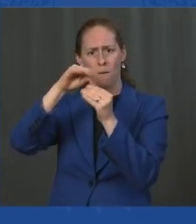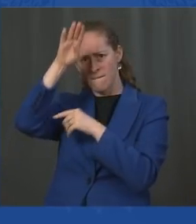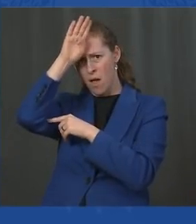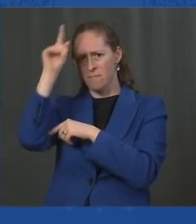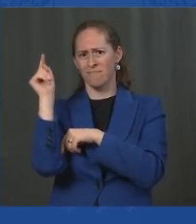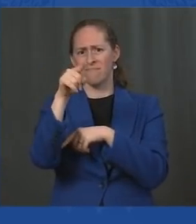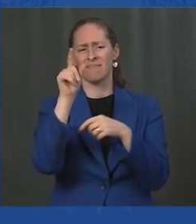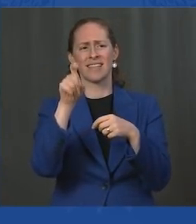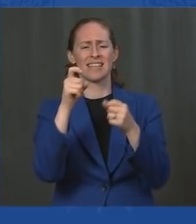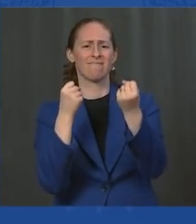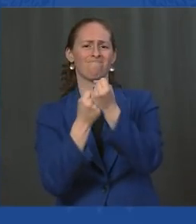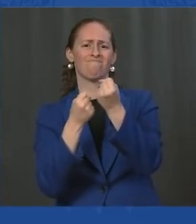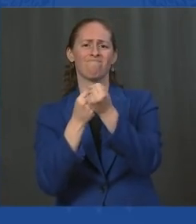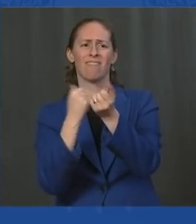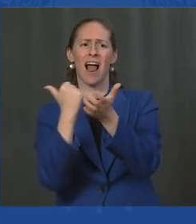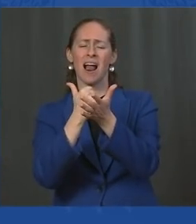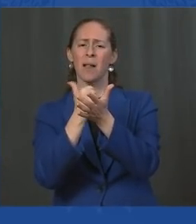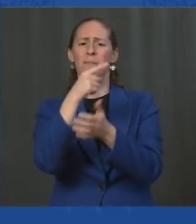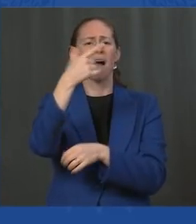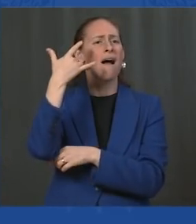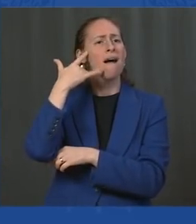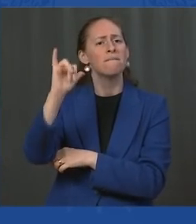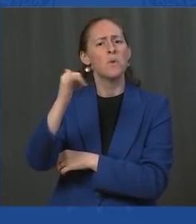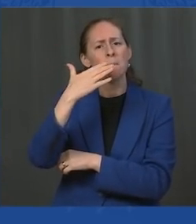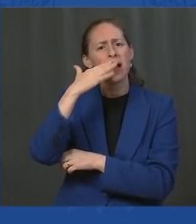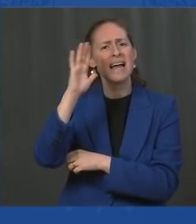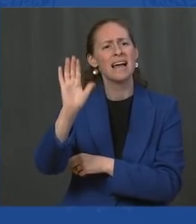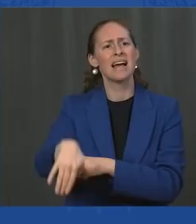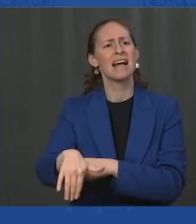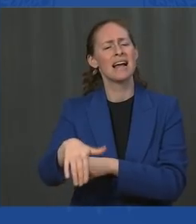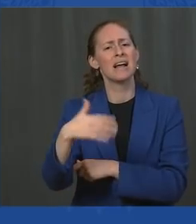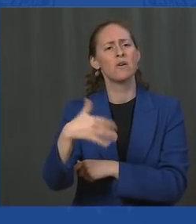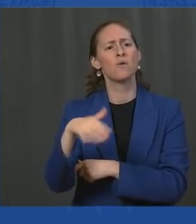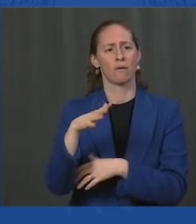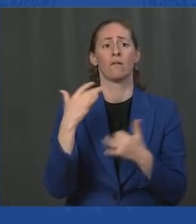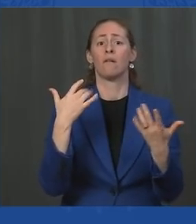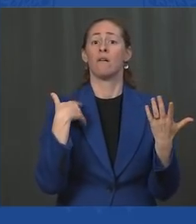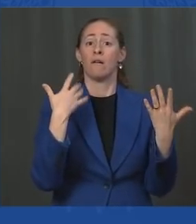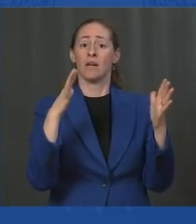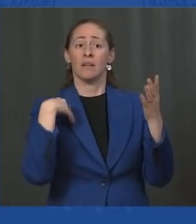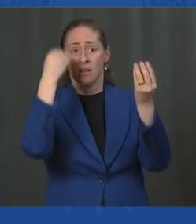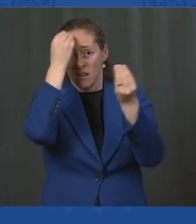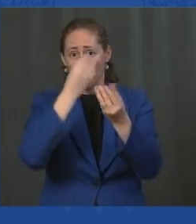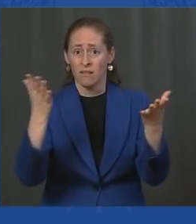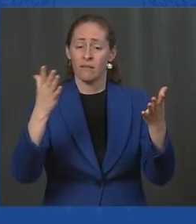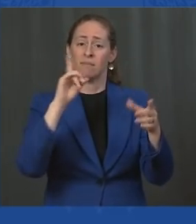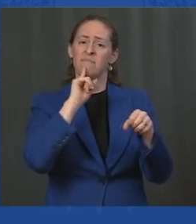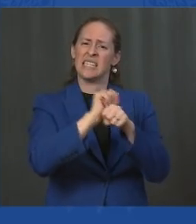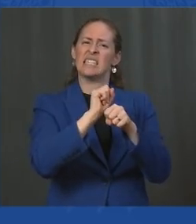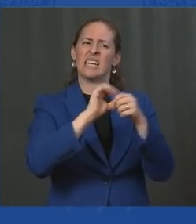This disaster declaration will help with evacuation, including sheltering and feeding